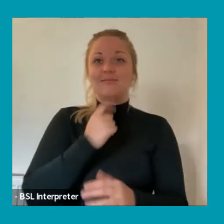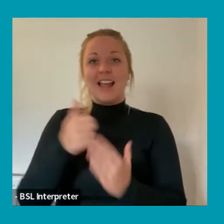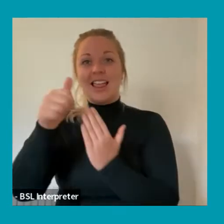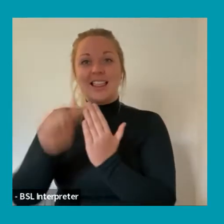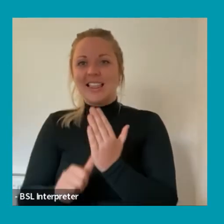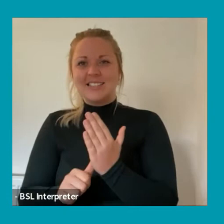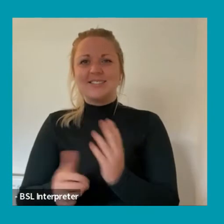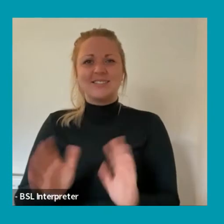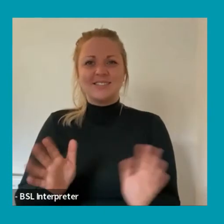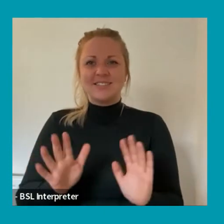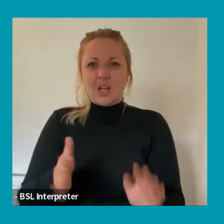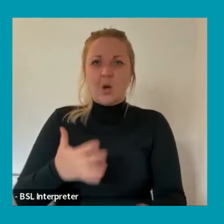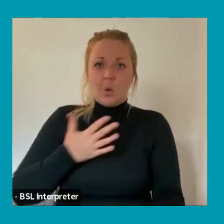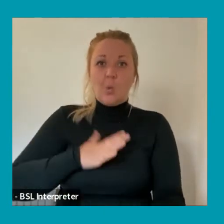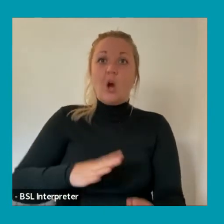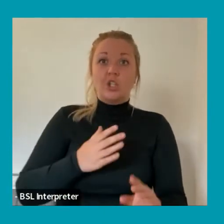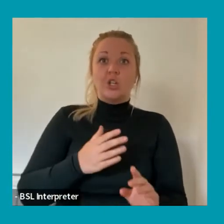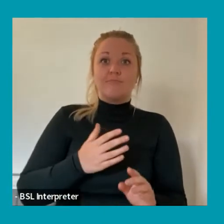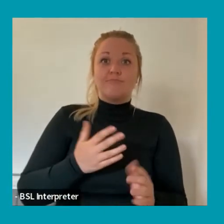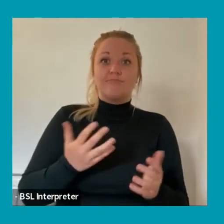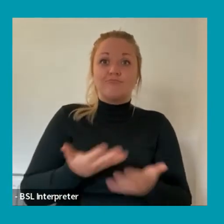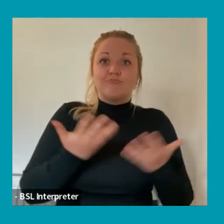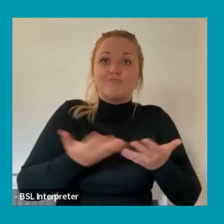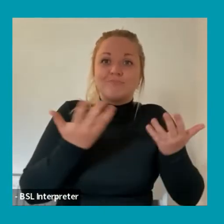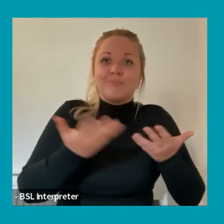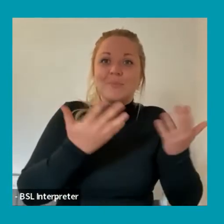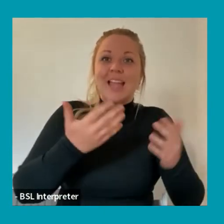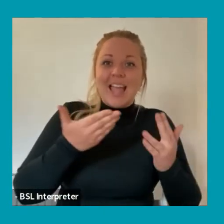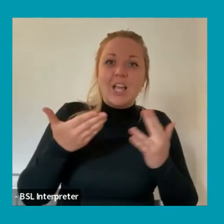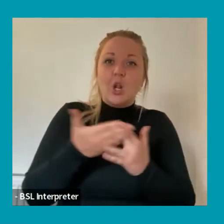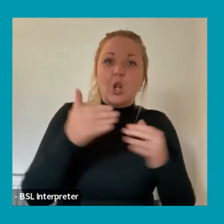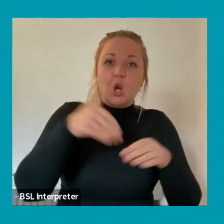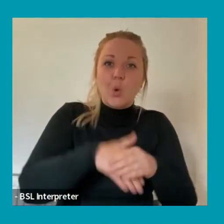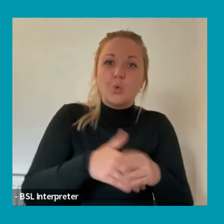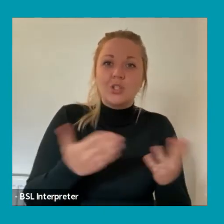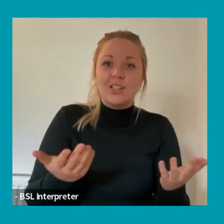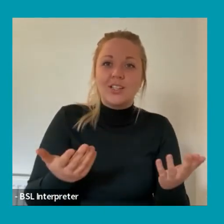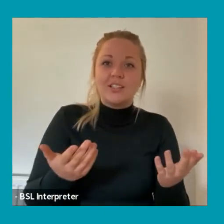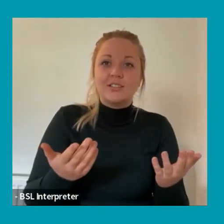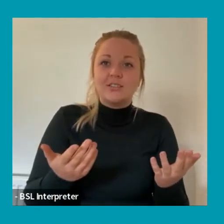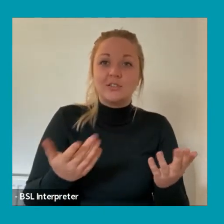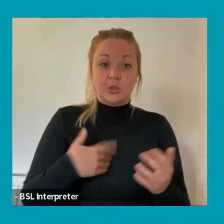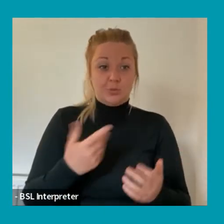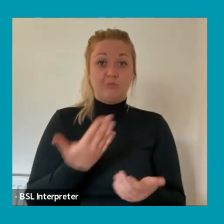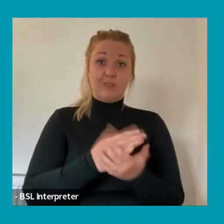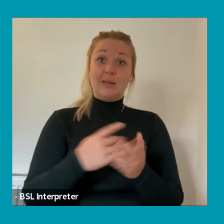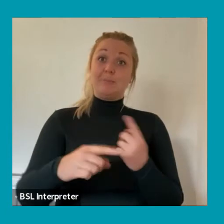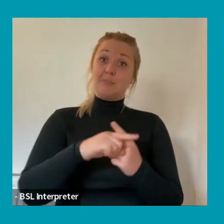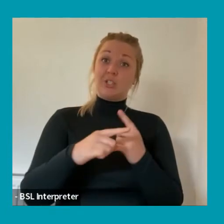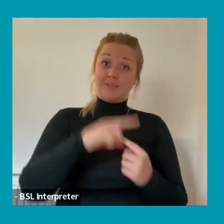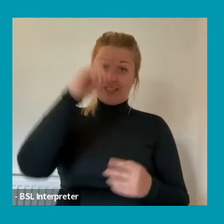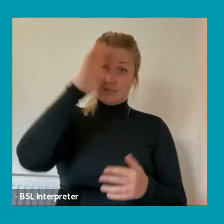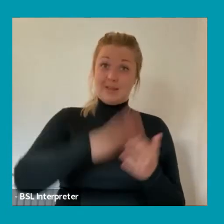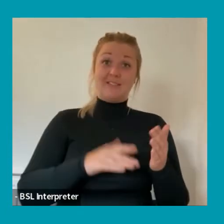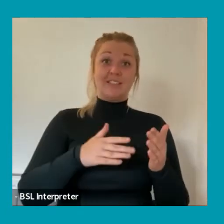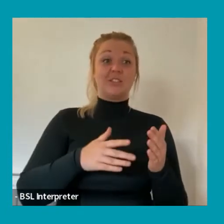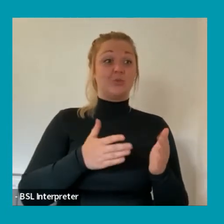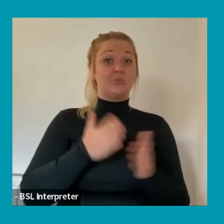So we could actually use that in a positive way to go and speak to other organisations, as well. That's really important, isn't it?